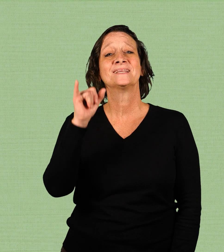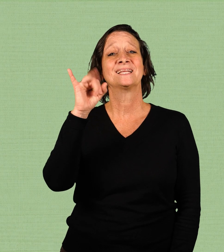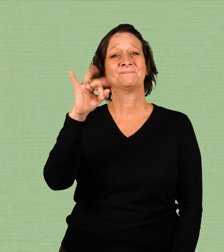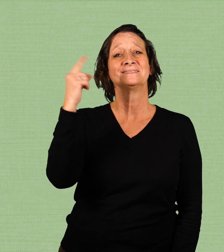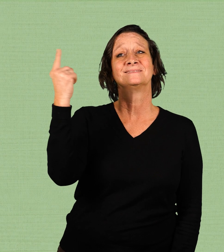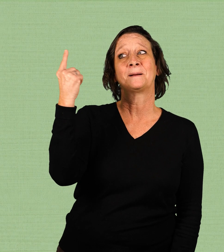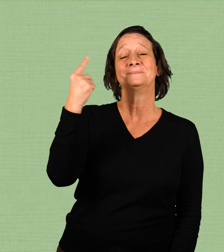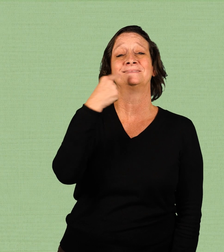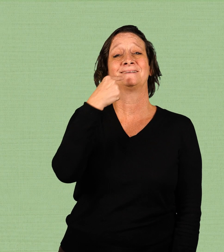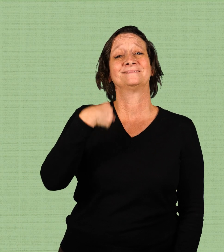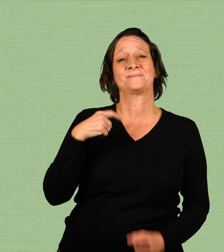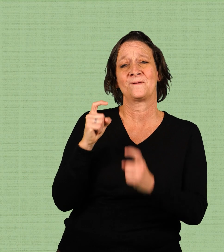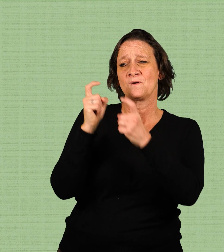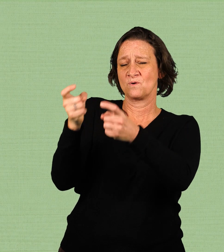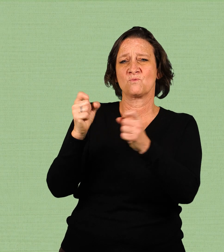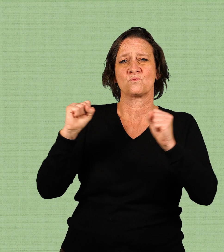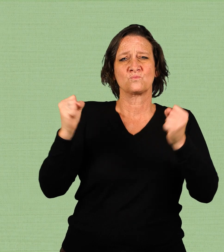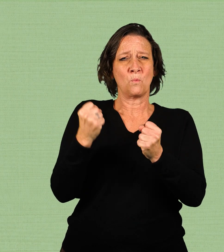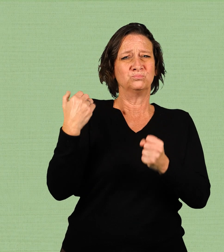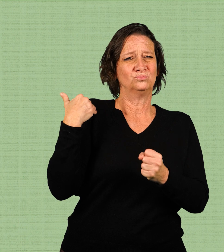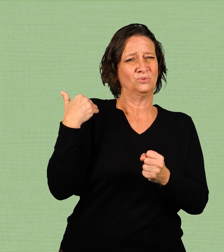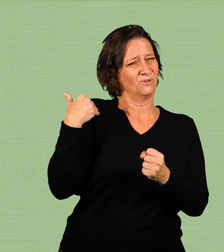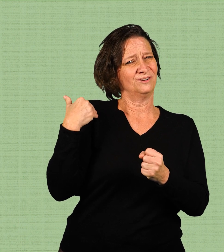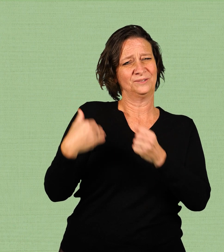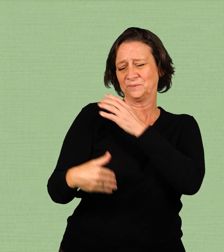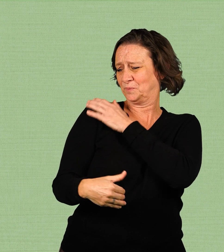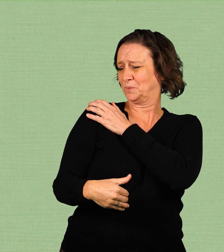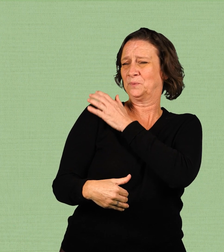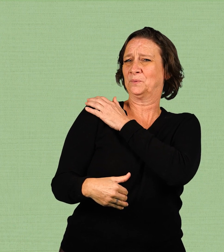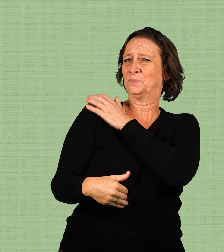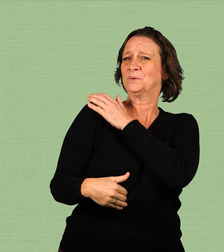If someone says, “I gave her the cold shoulder,”